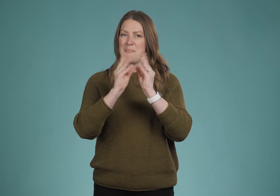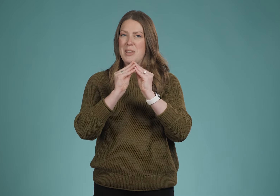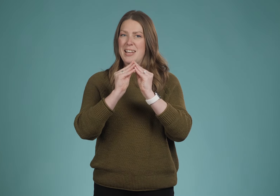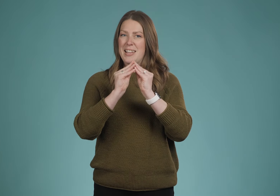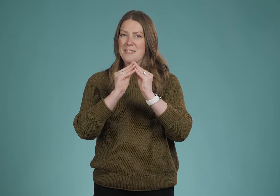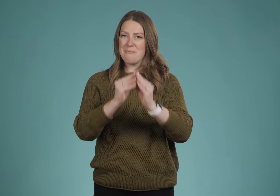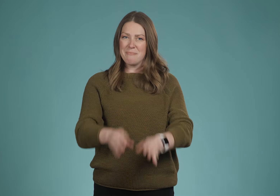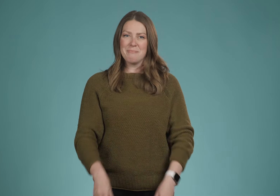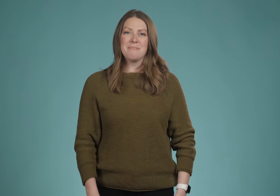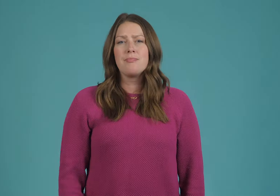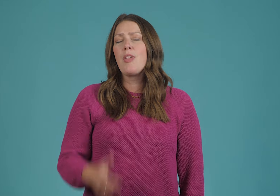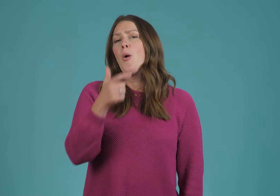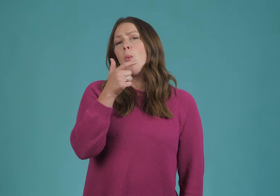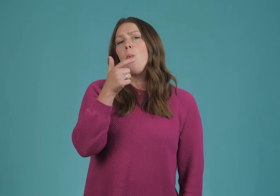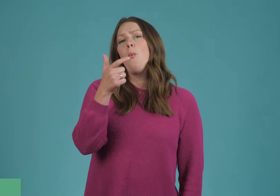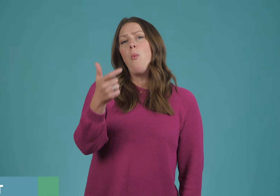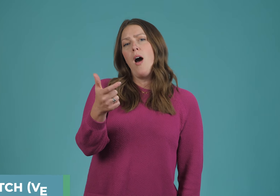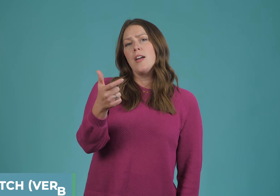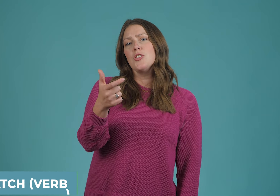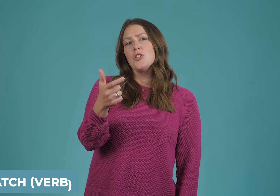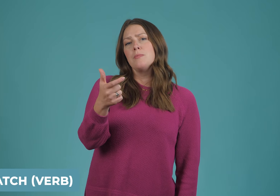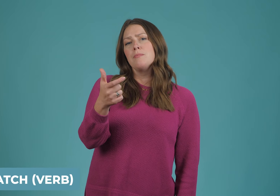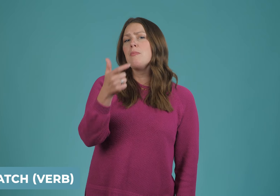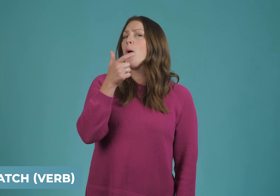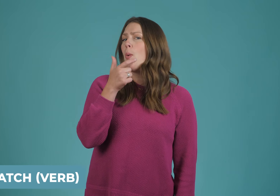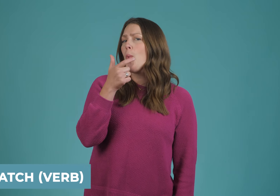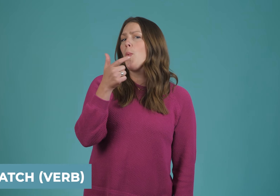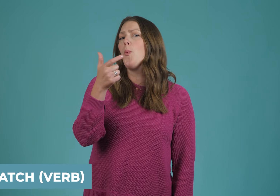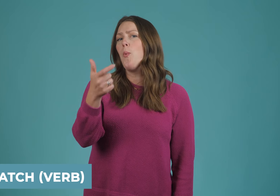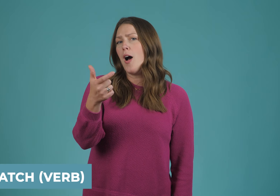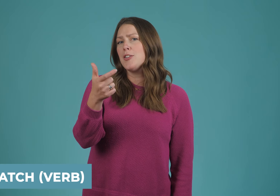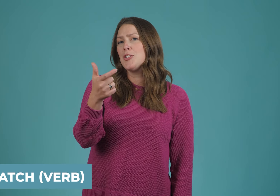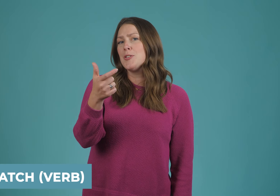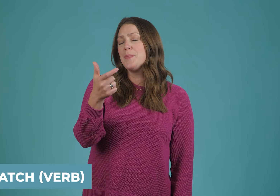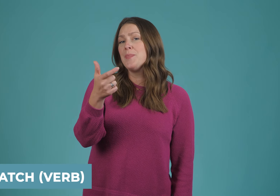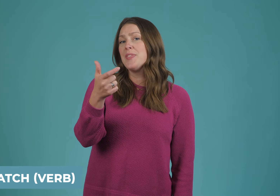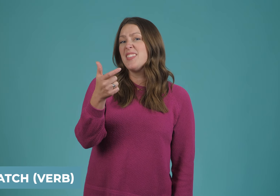Meeting? Watch.